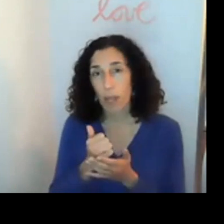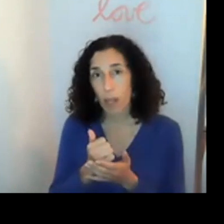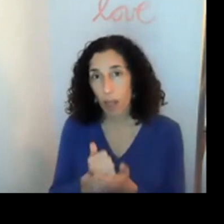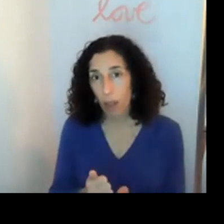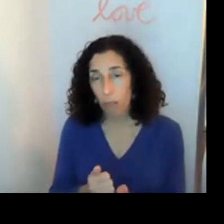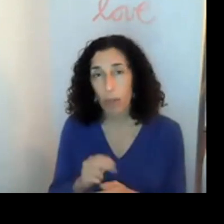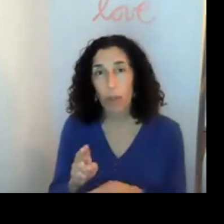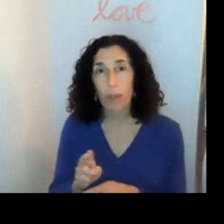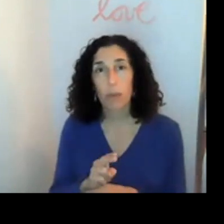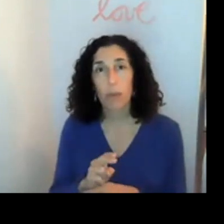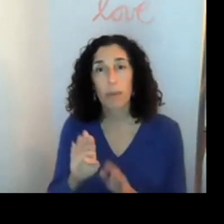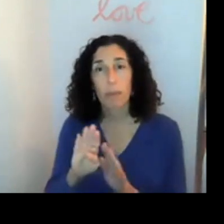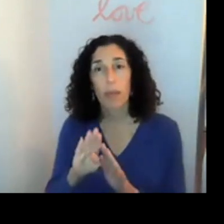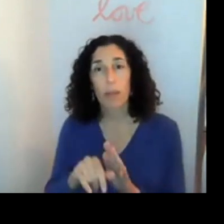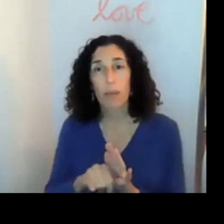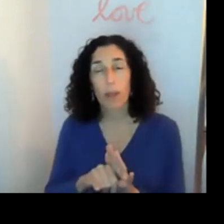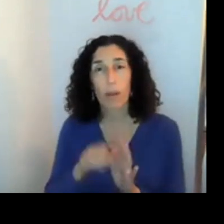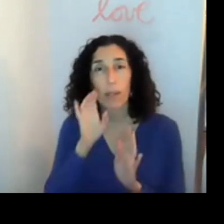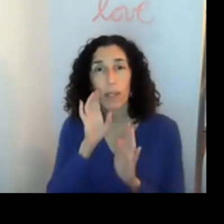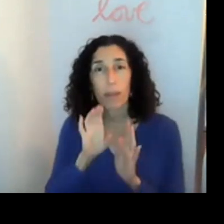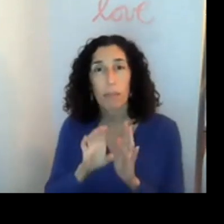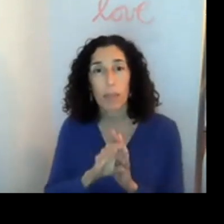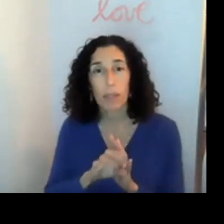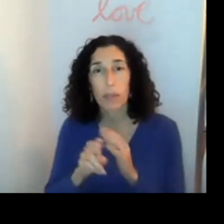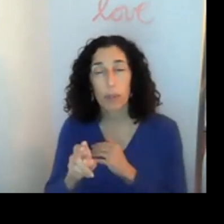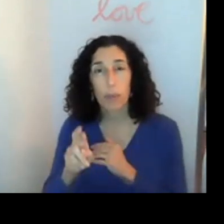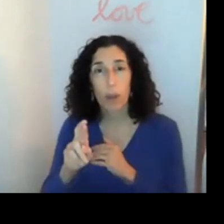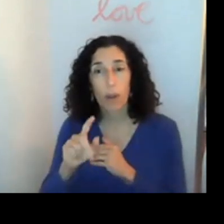correct J., we're kind of getting towards the end. Right?